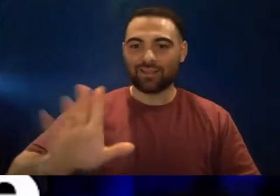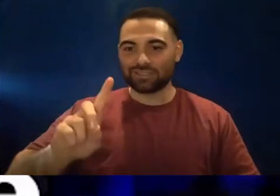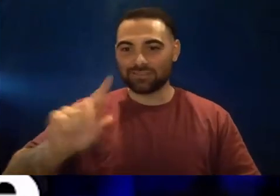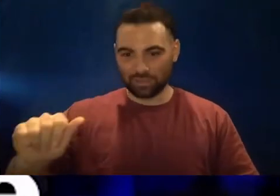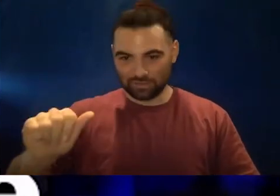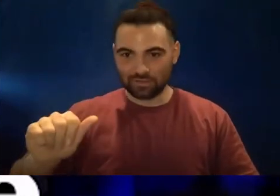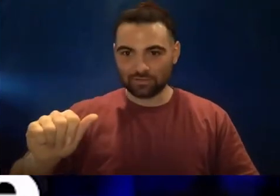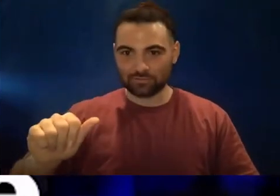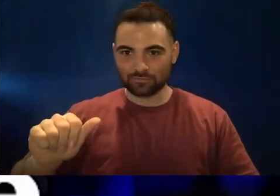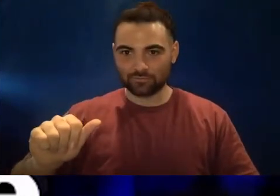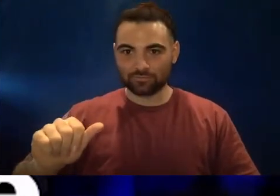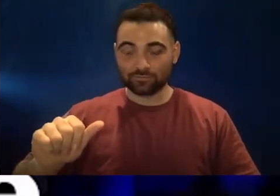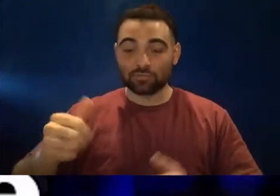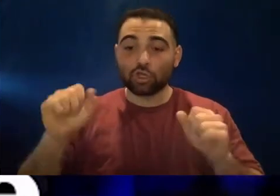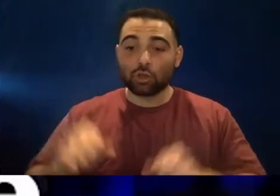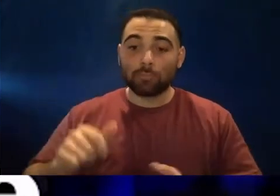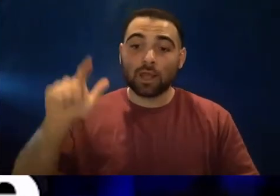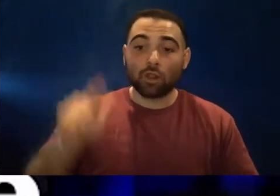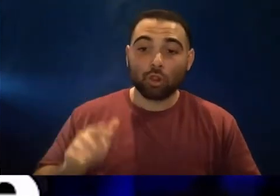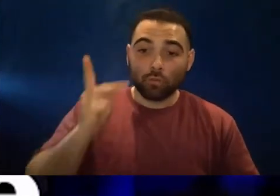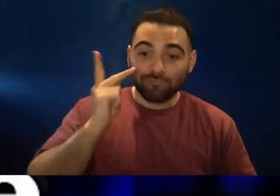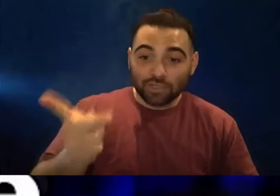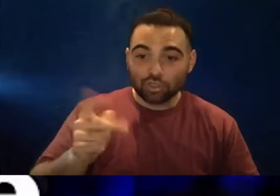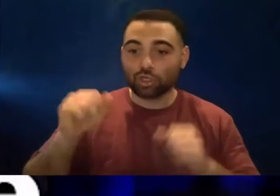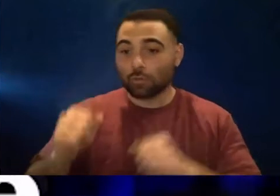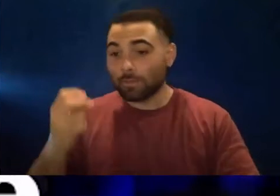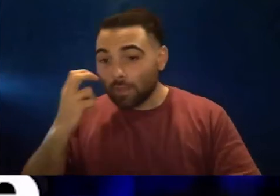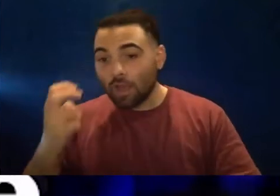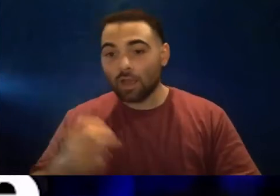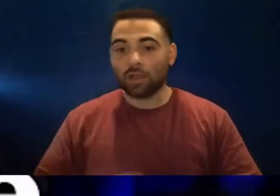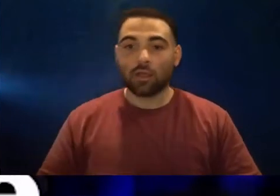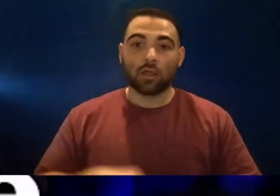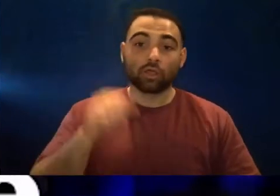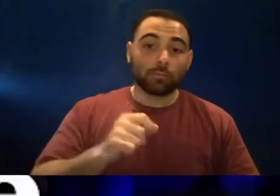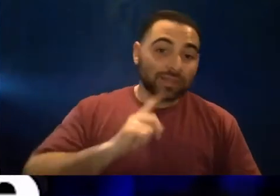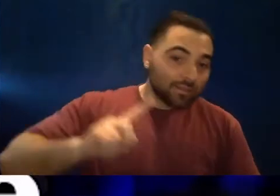whether it's somebody with low vision or blind, somebody representing the d/Deaf community